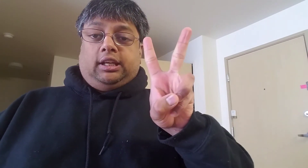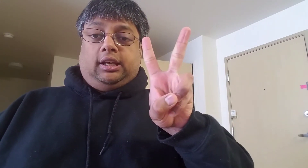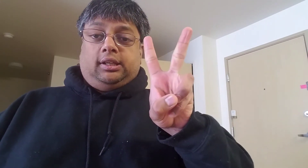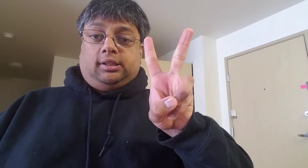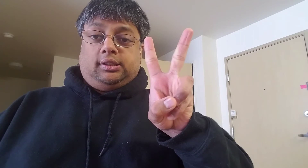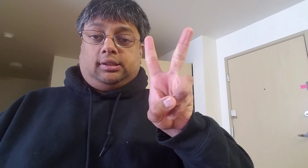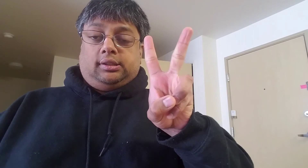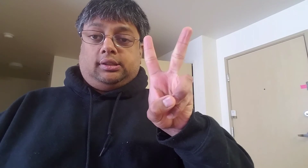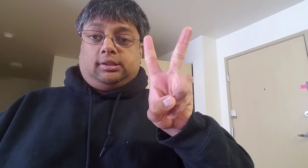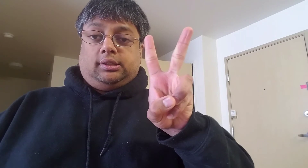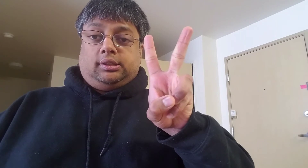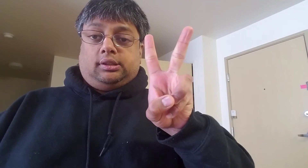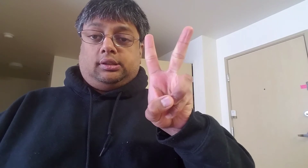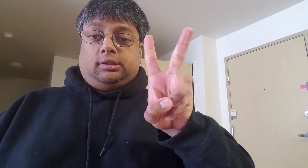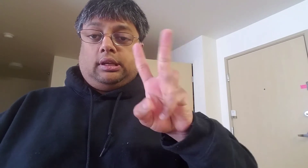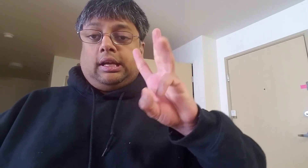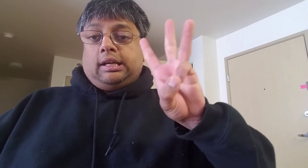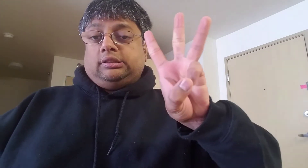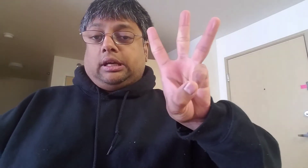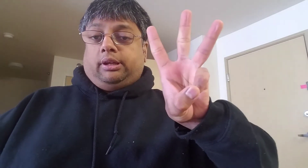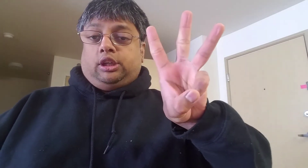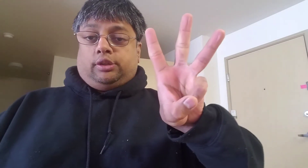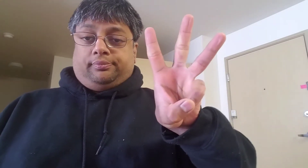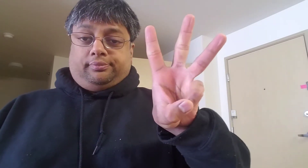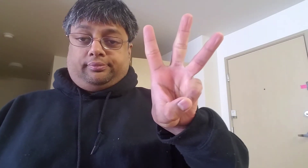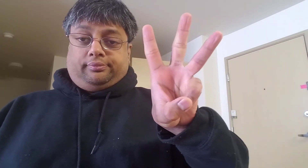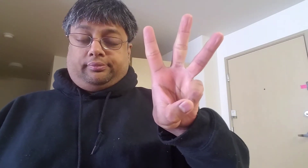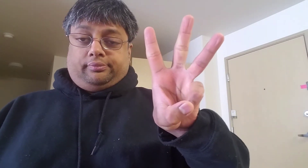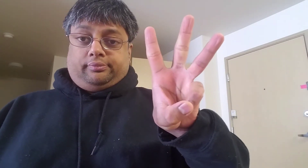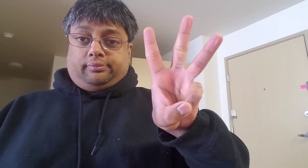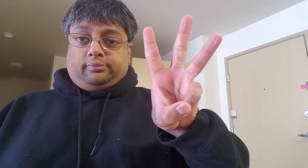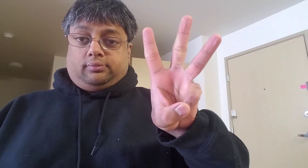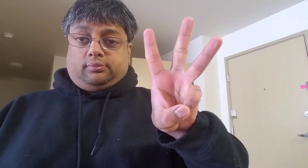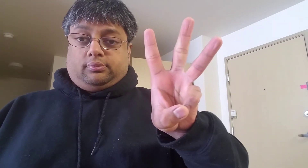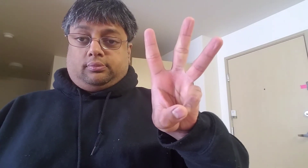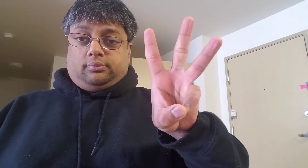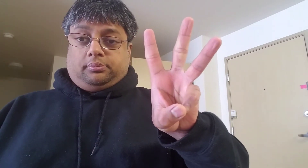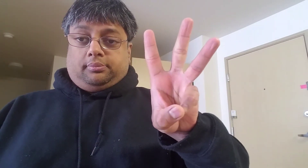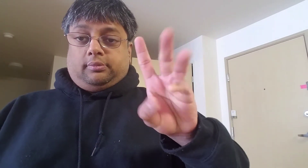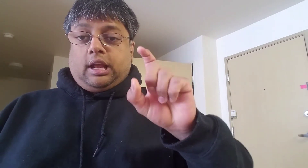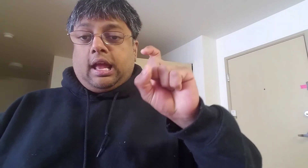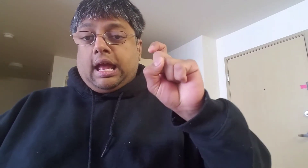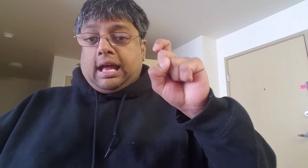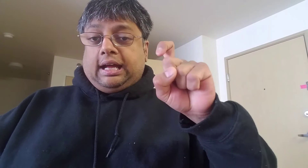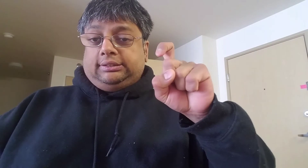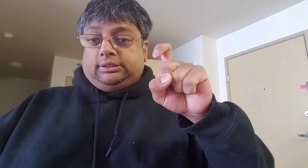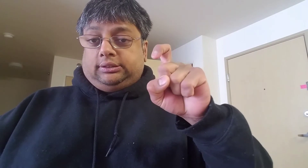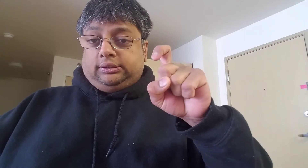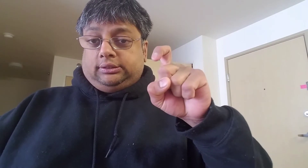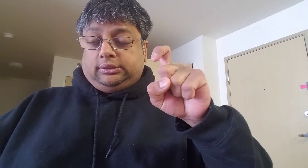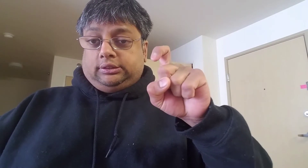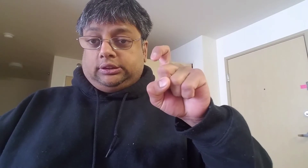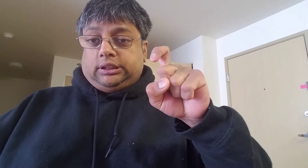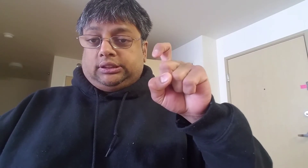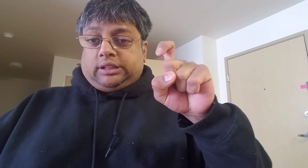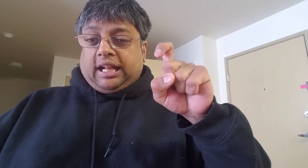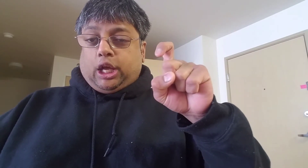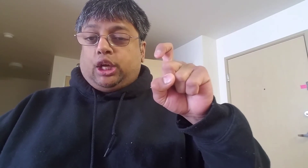"V" "W" "X"